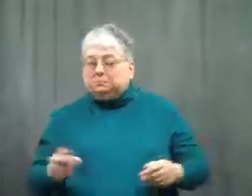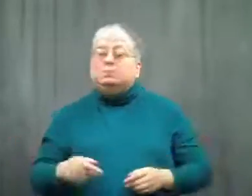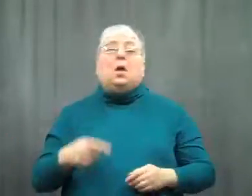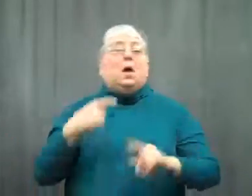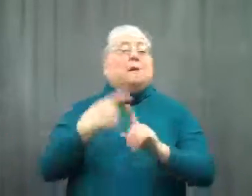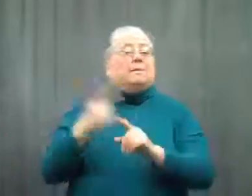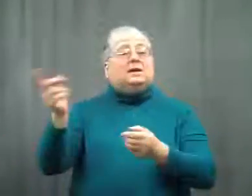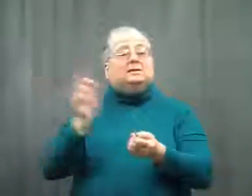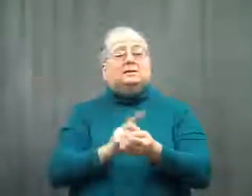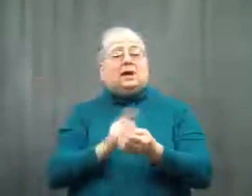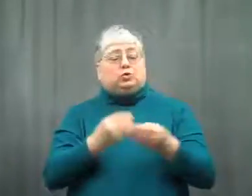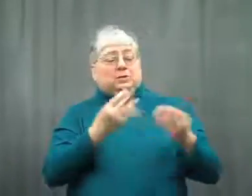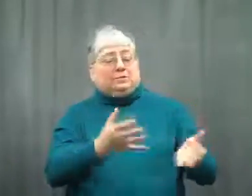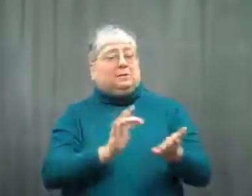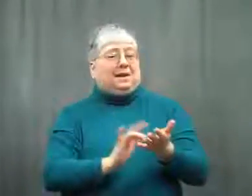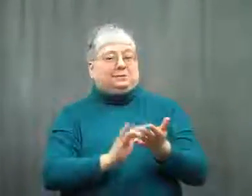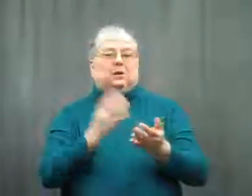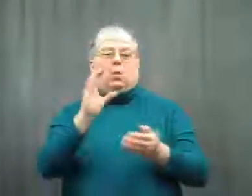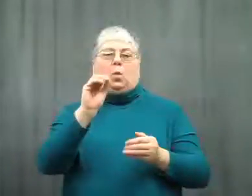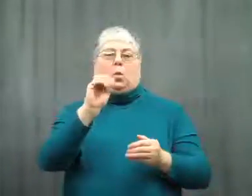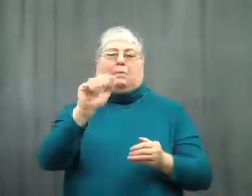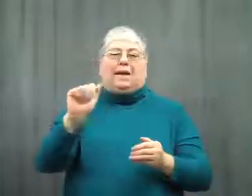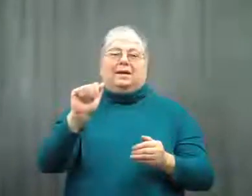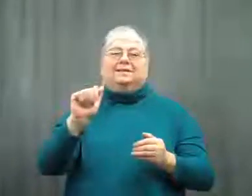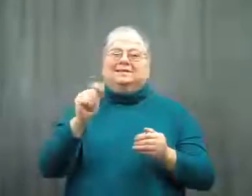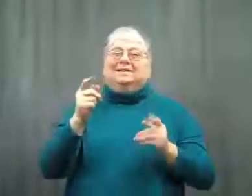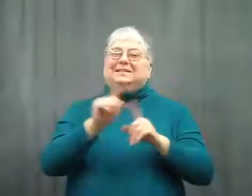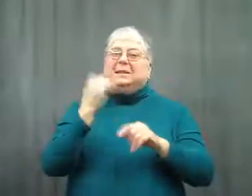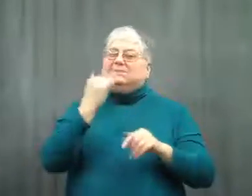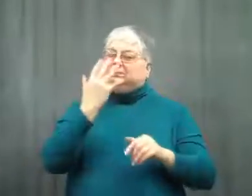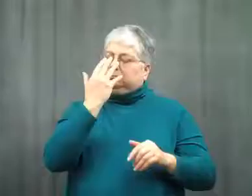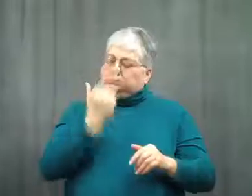The doctors gave her medication to put her in a coma, like a deep sleep.